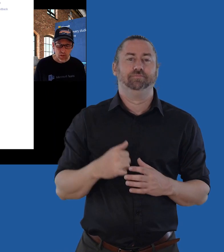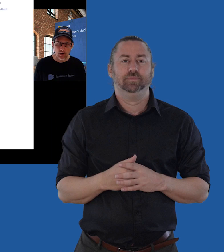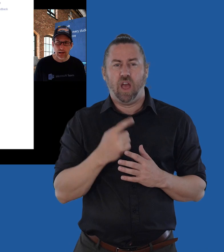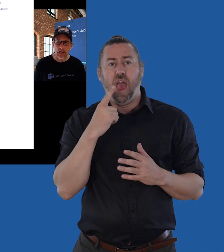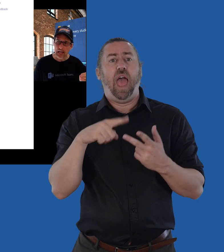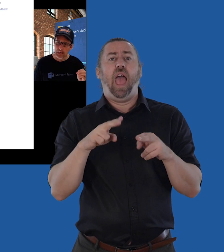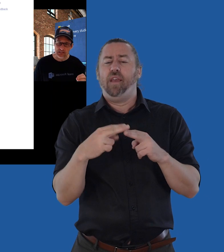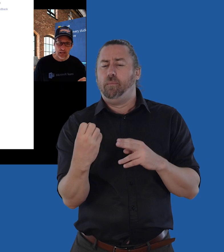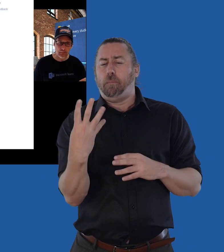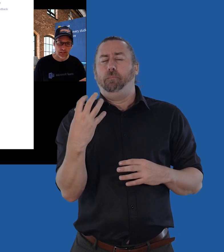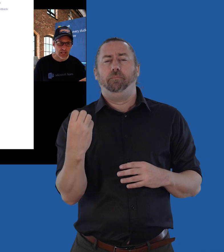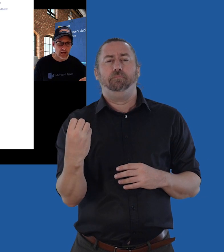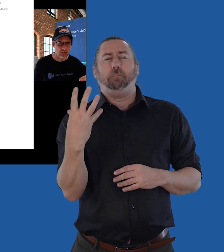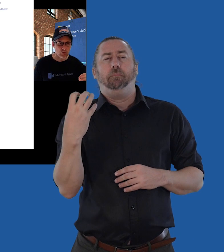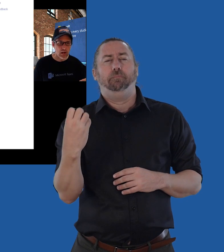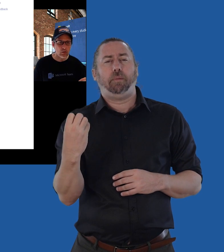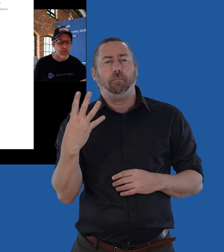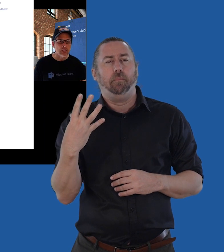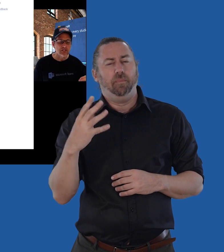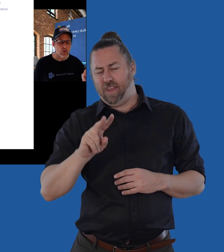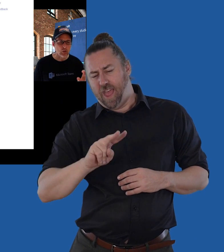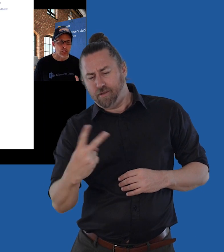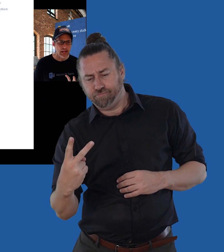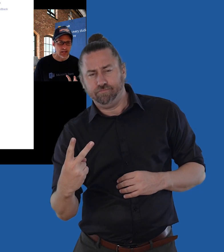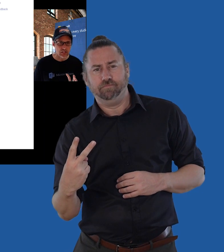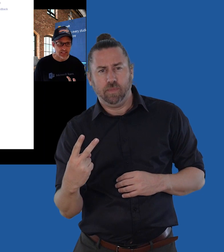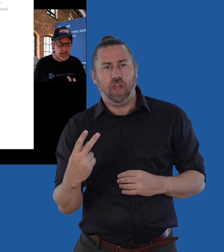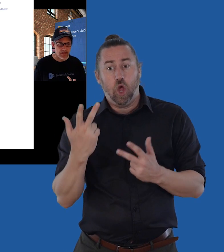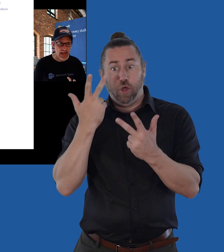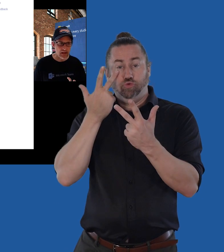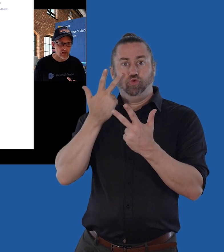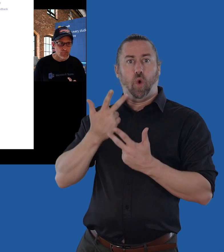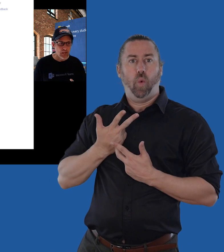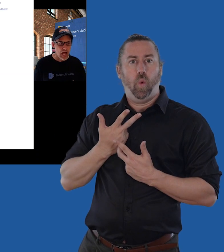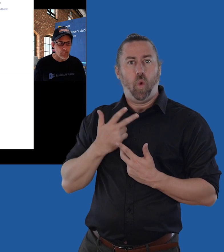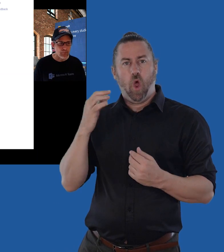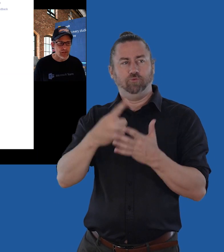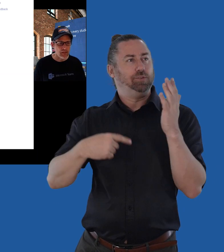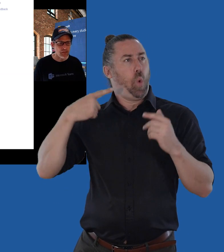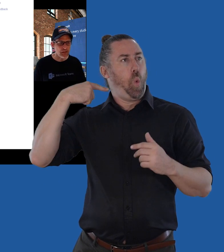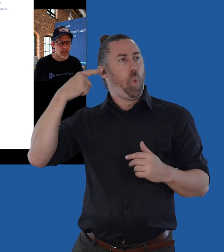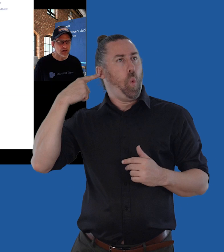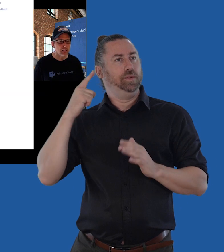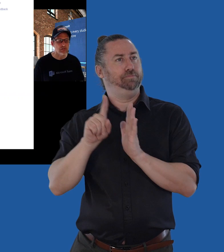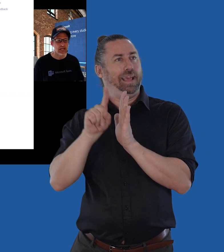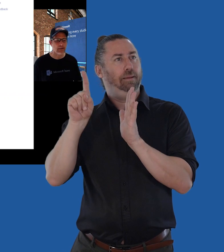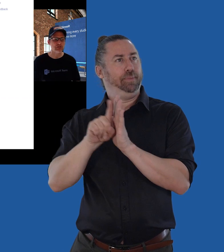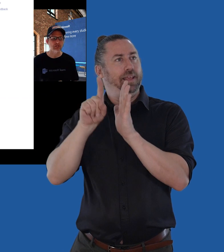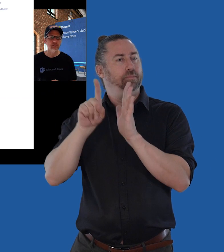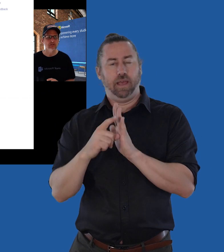alright, is in there as well, so you can actually set that. The other thing is the closed captions,